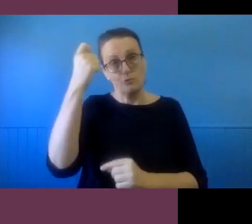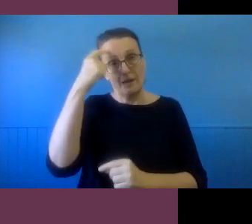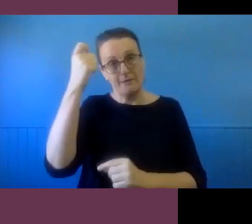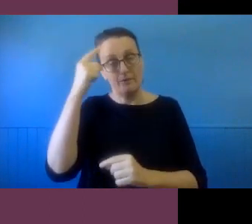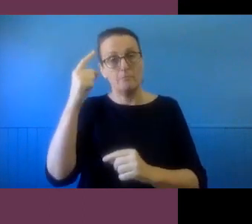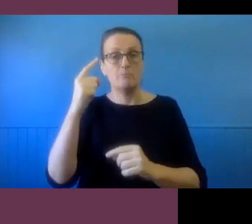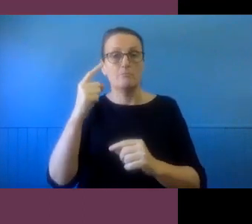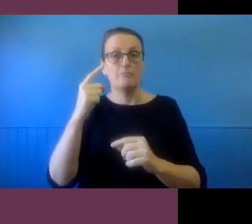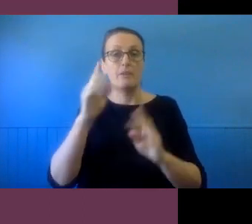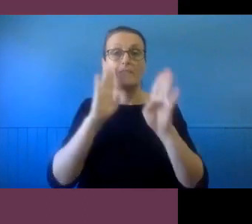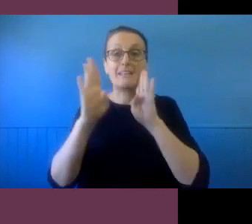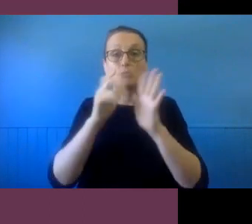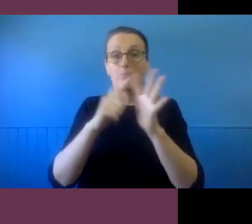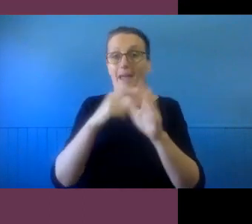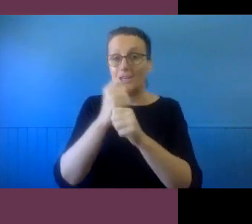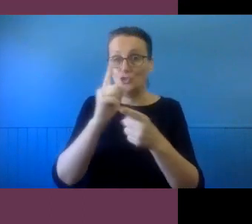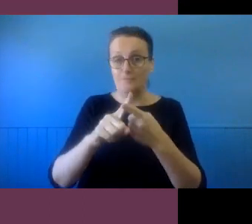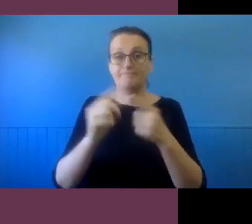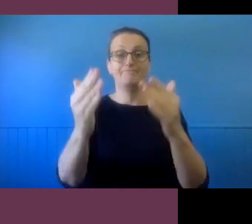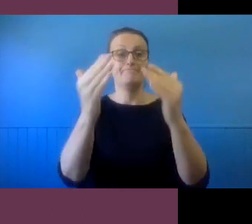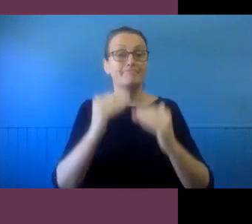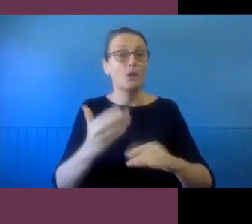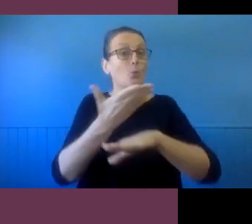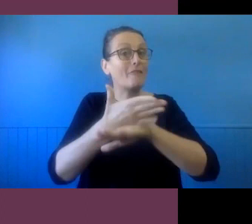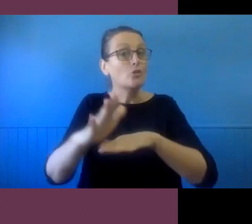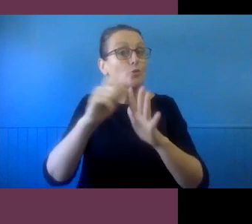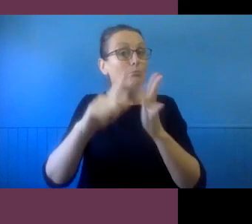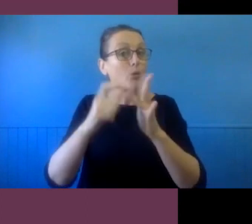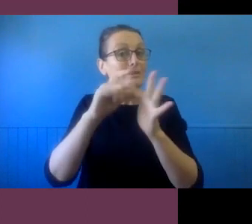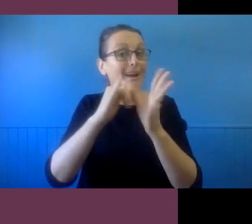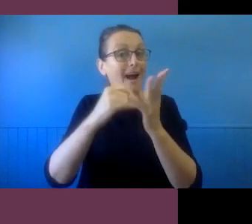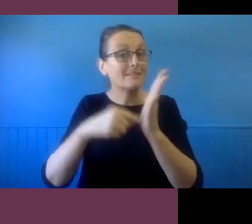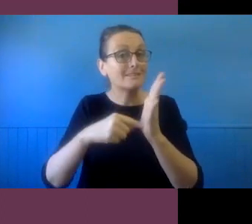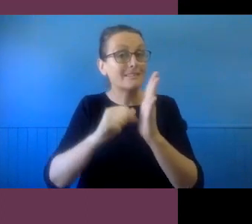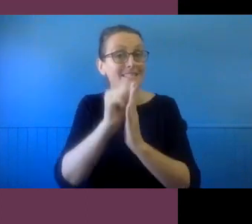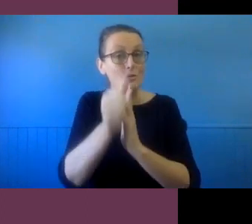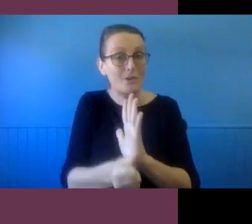There is also a great new podcast series for those of you who haven't seen it yet and for those who may be tiring from too